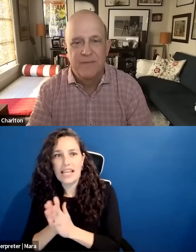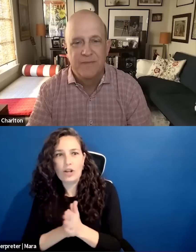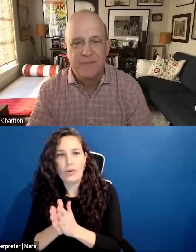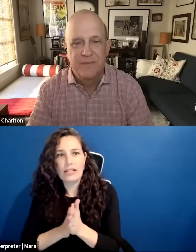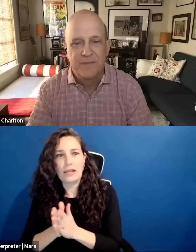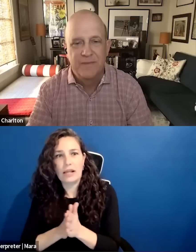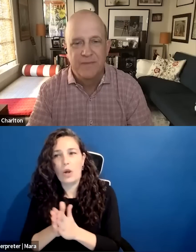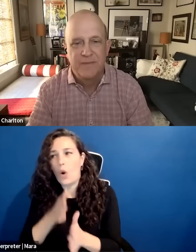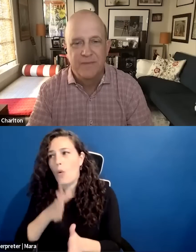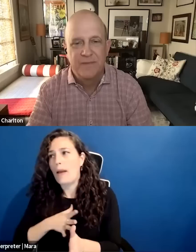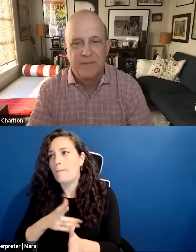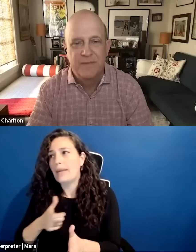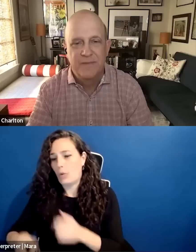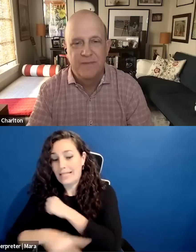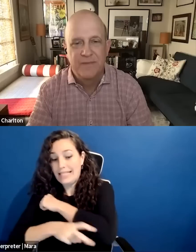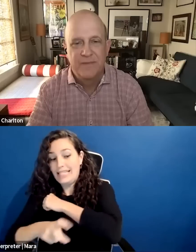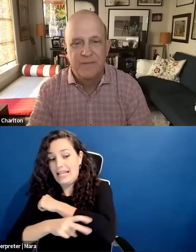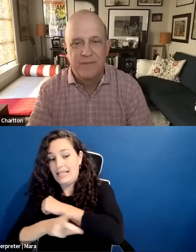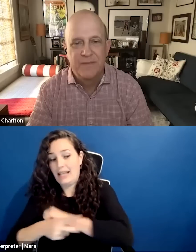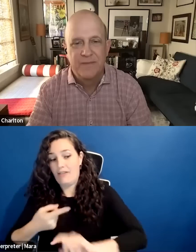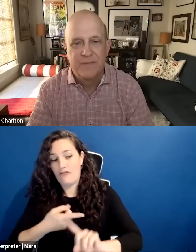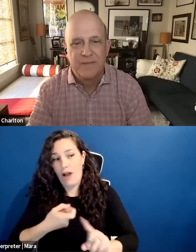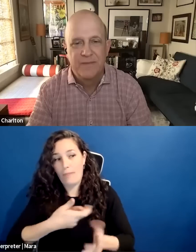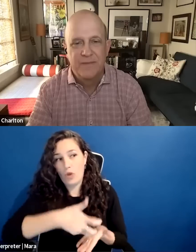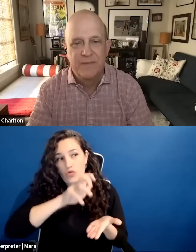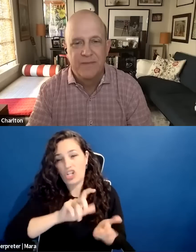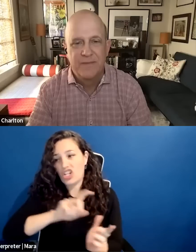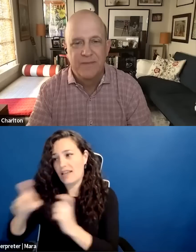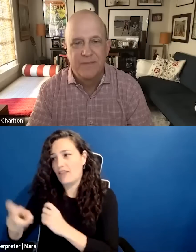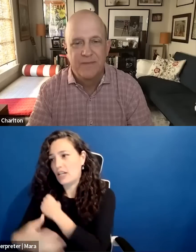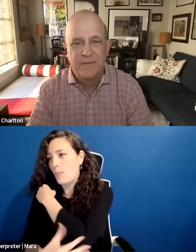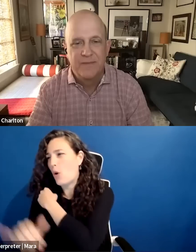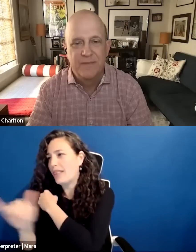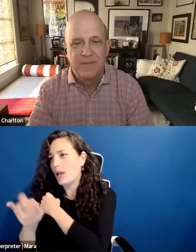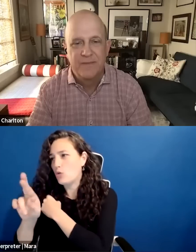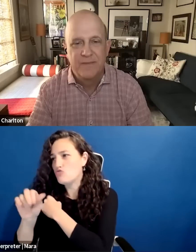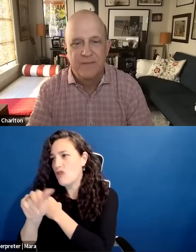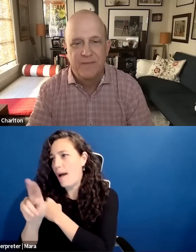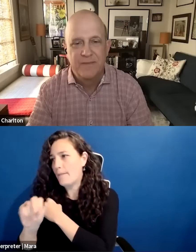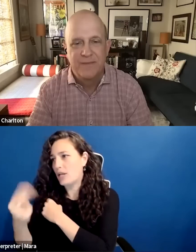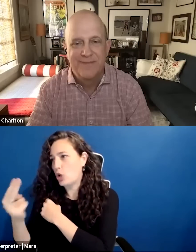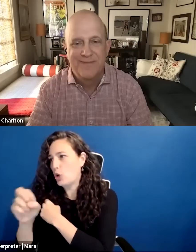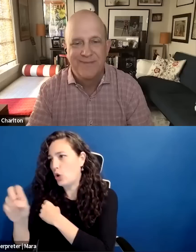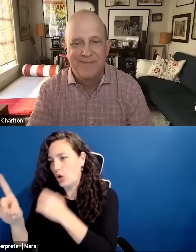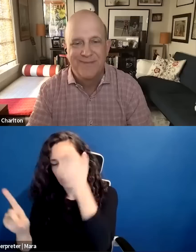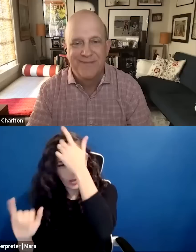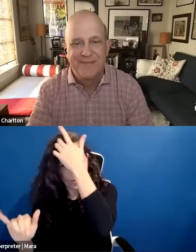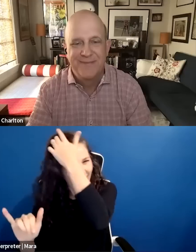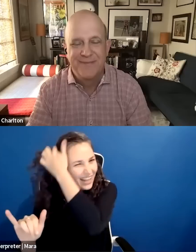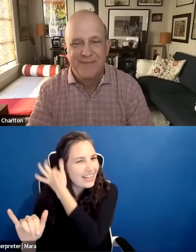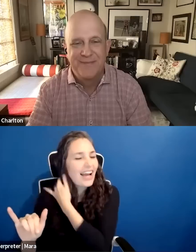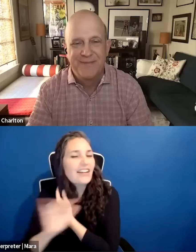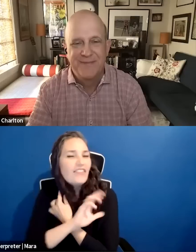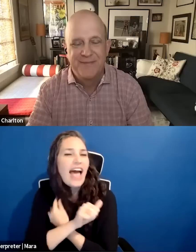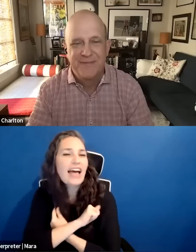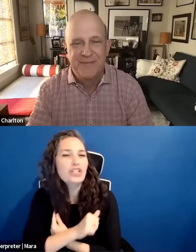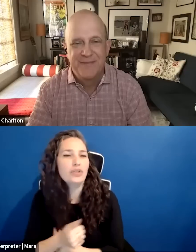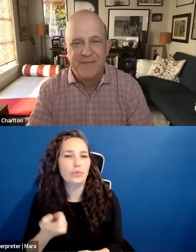So she had this like really empowering mission, but she did it in a way that was hmm, not legal.